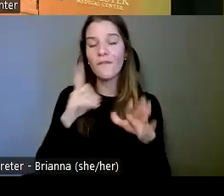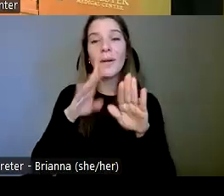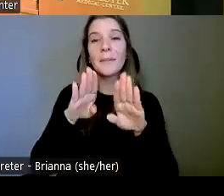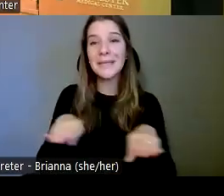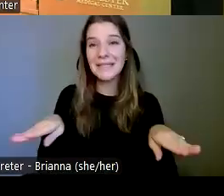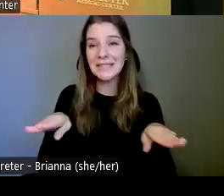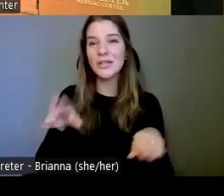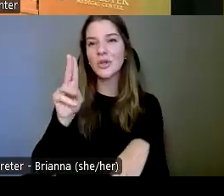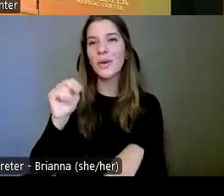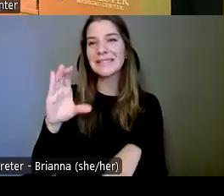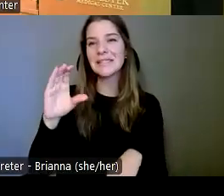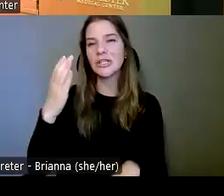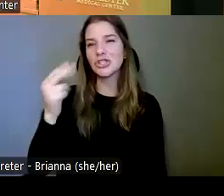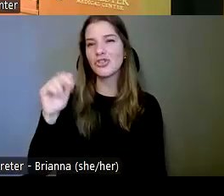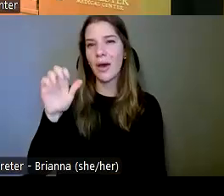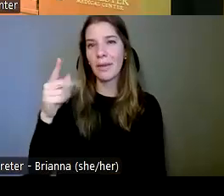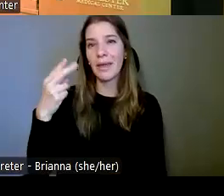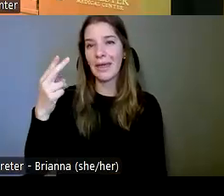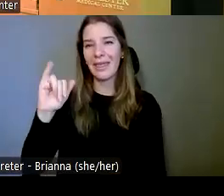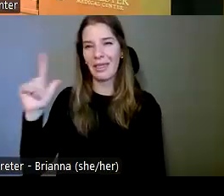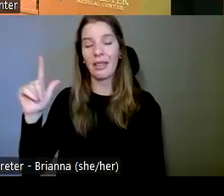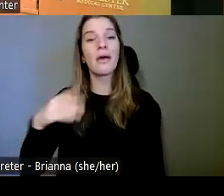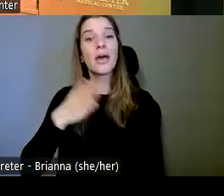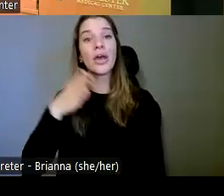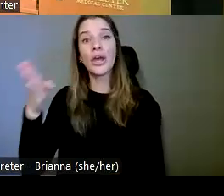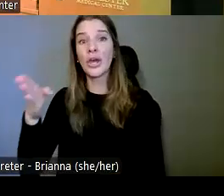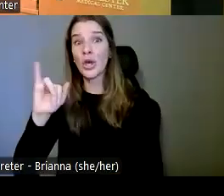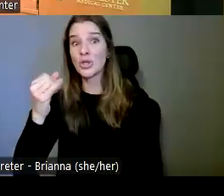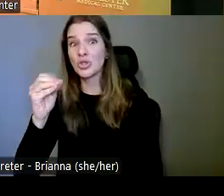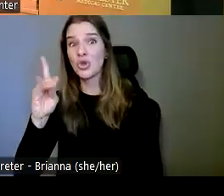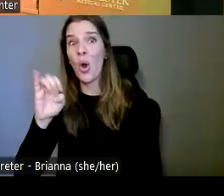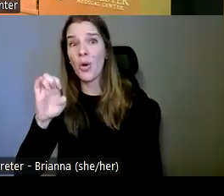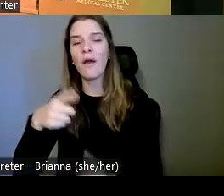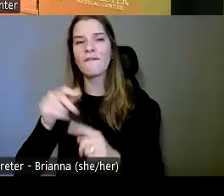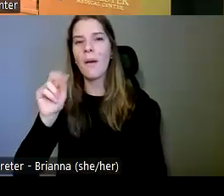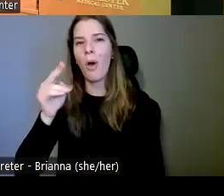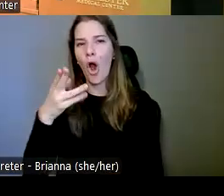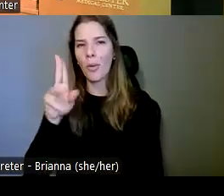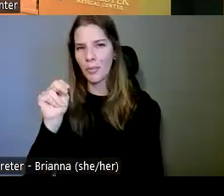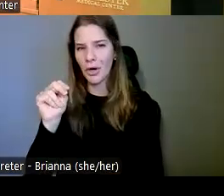UNCC Chapel Hill. And Jod came down from Auburn, Maine. She went to Ammerst, and she is now the